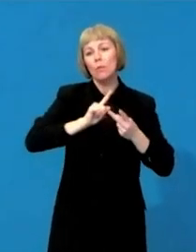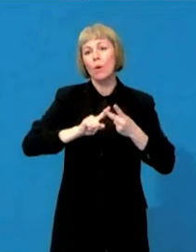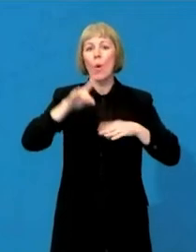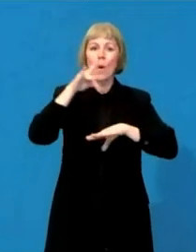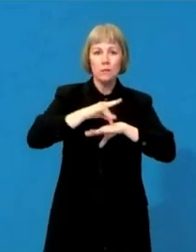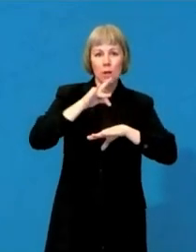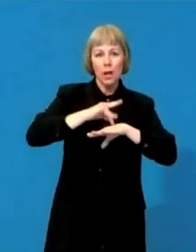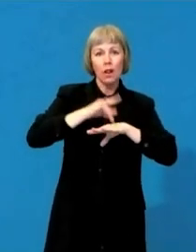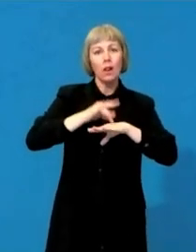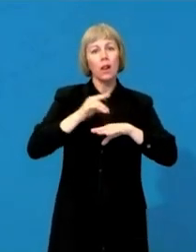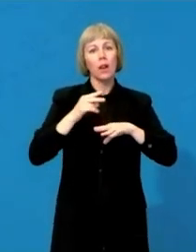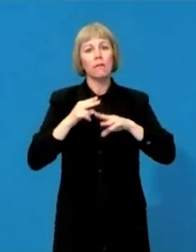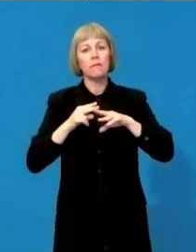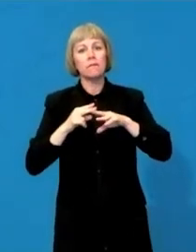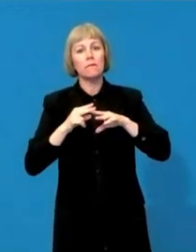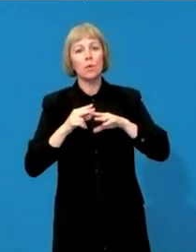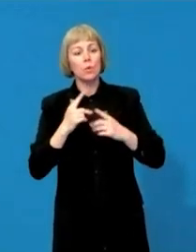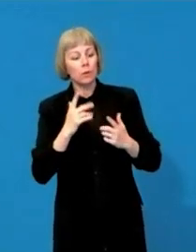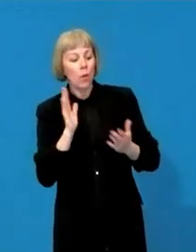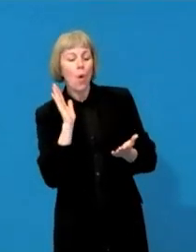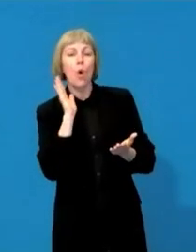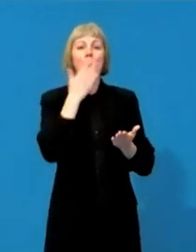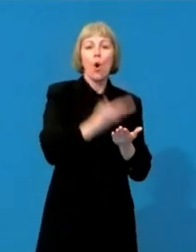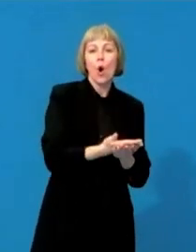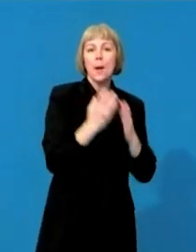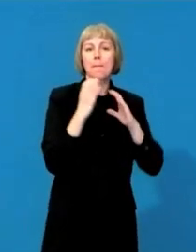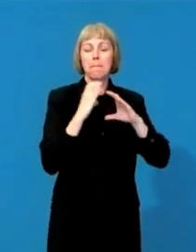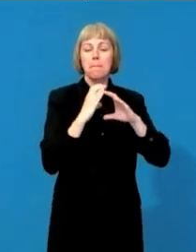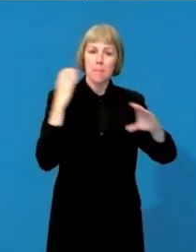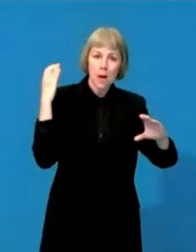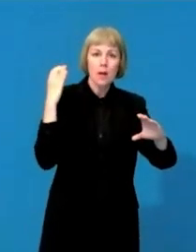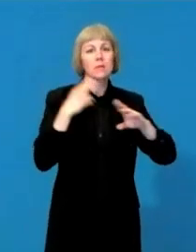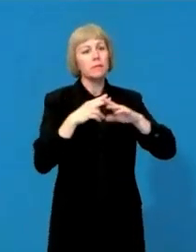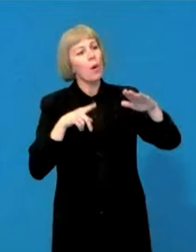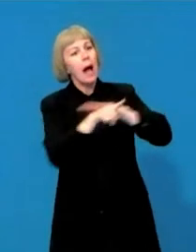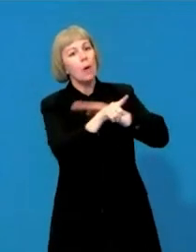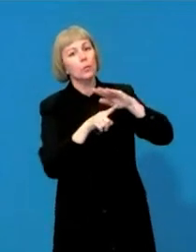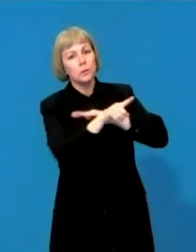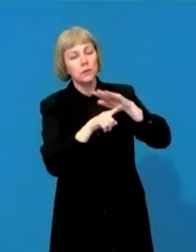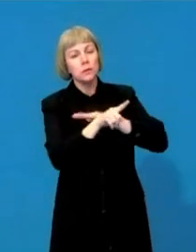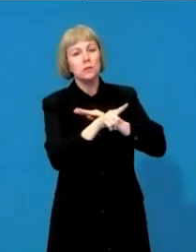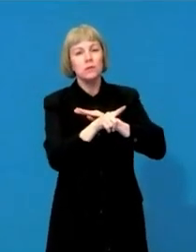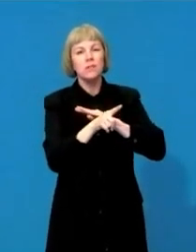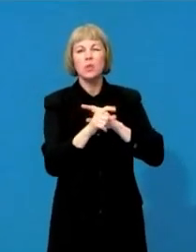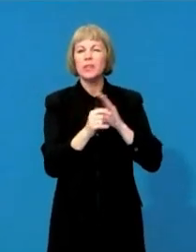catch the bus out of here, where the services is - Fitzroy is the main service area for these languages.